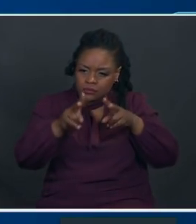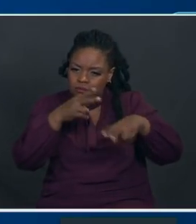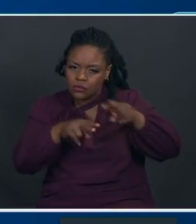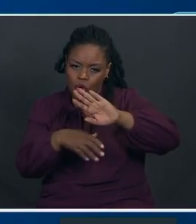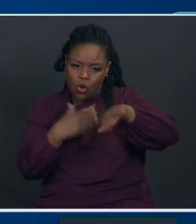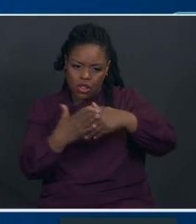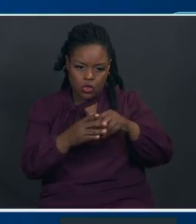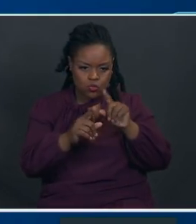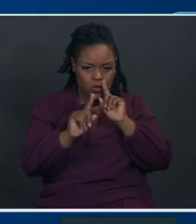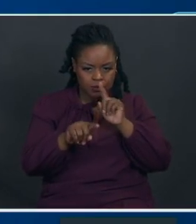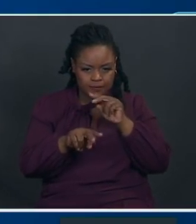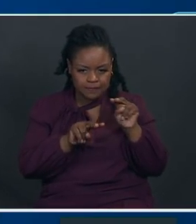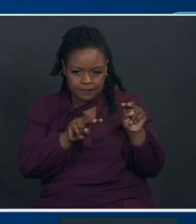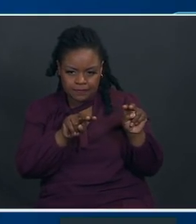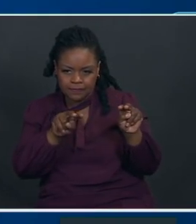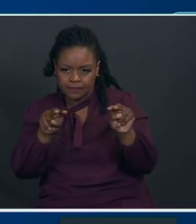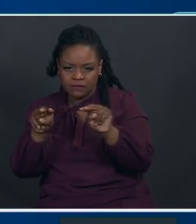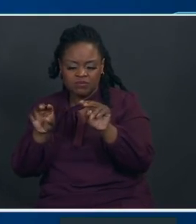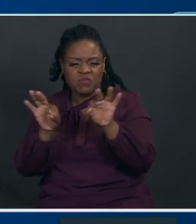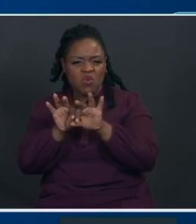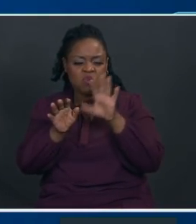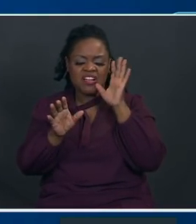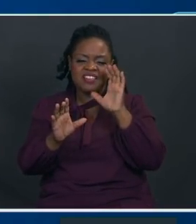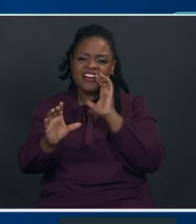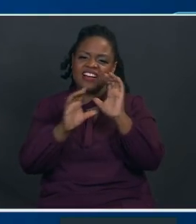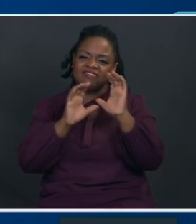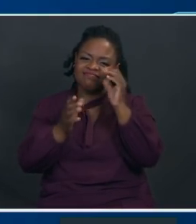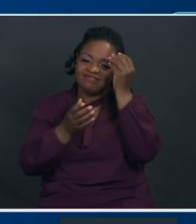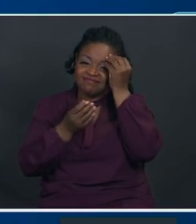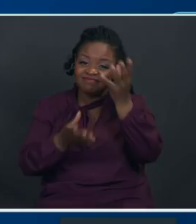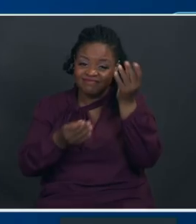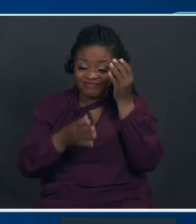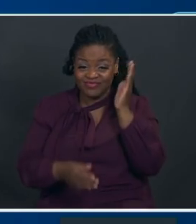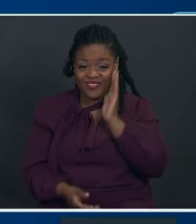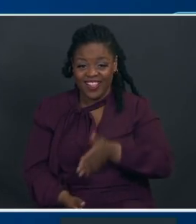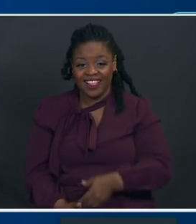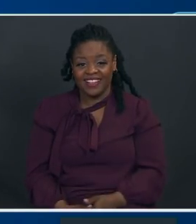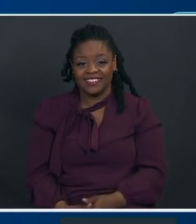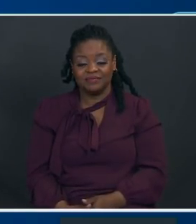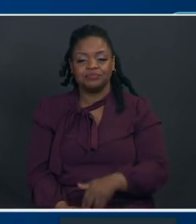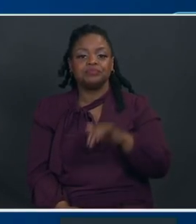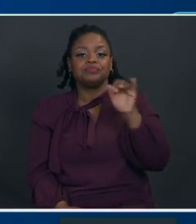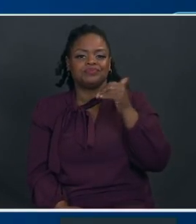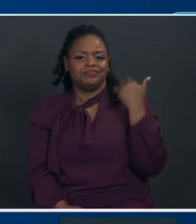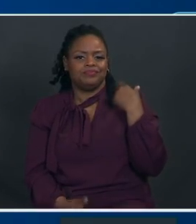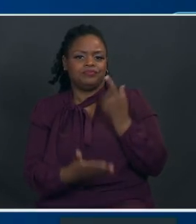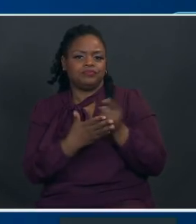with you as they emerge. Also last week, CDC updated guidance to reduce barriers